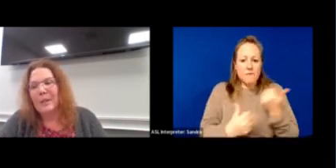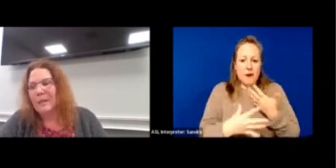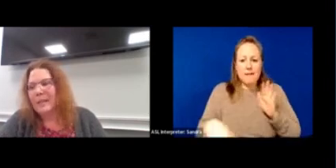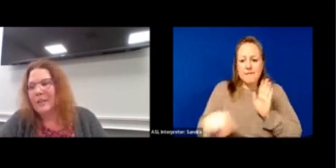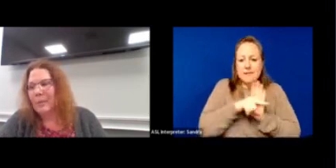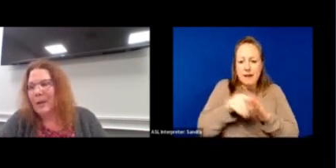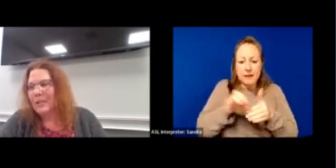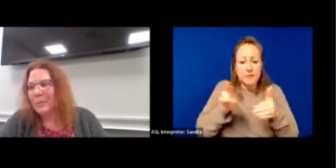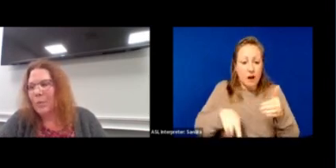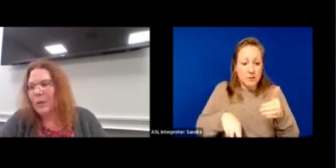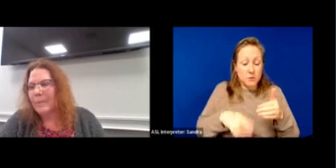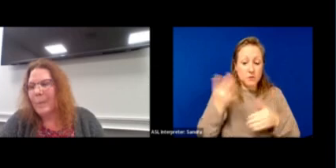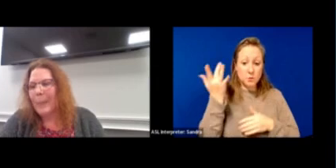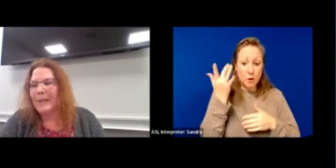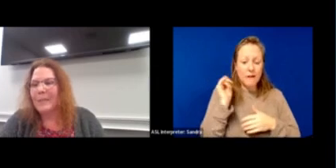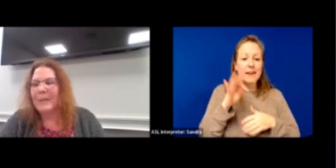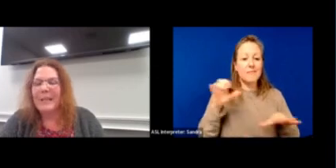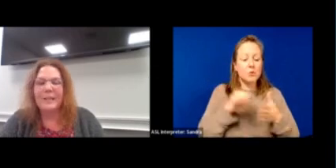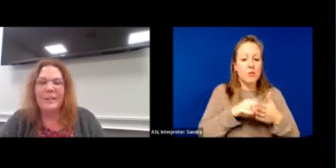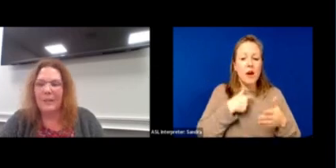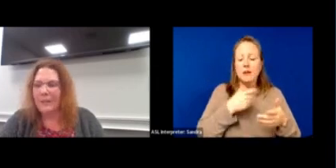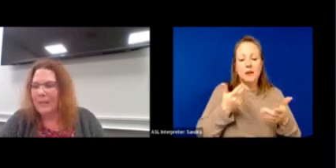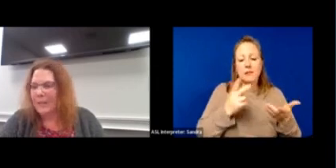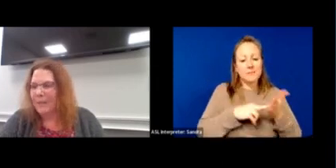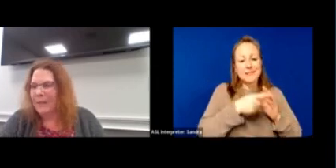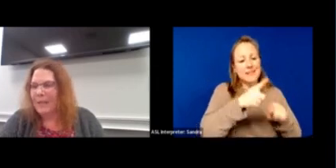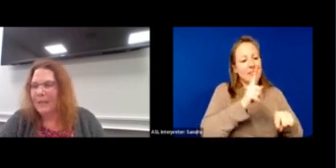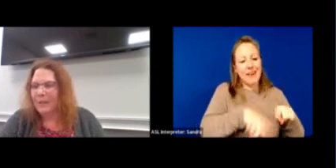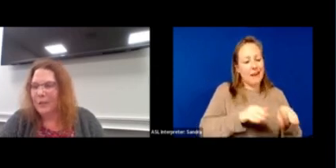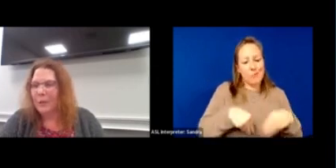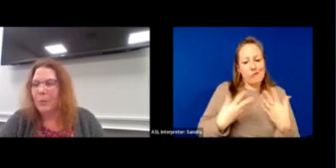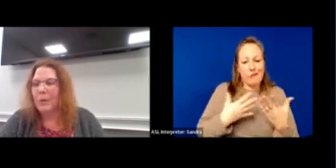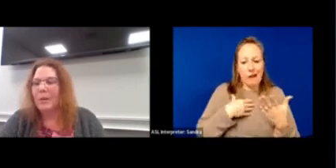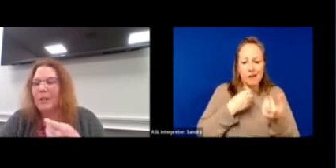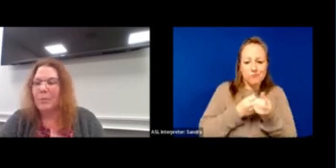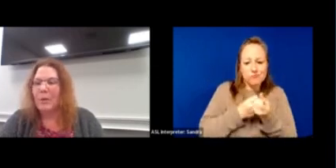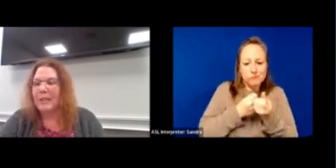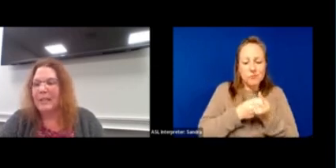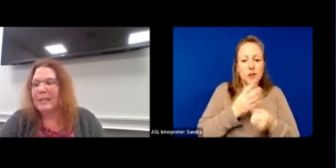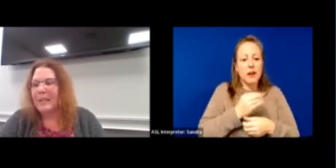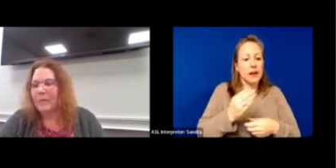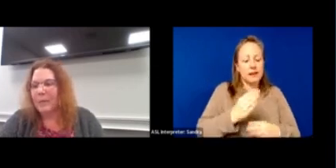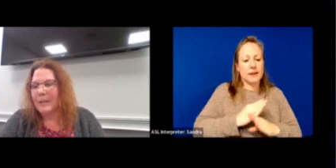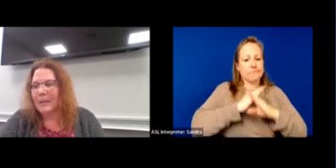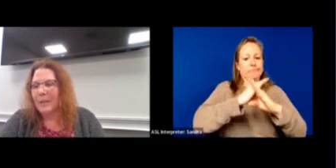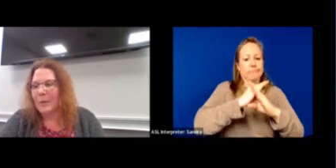ability to provide support and it impedes their the ability to to support dignity of risk of